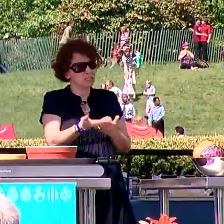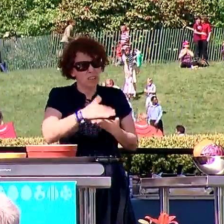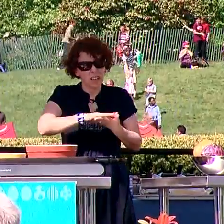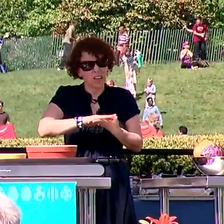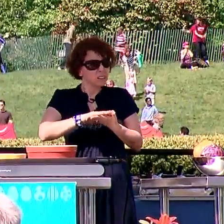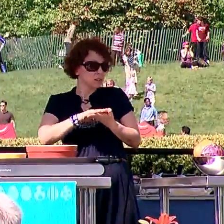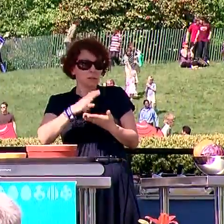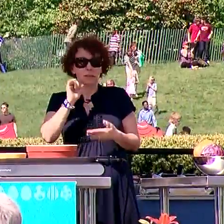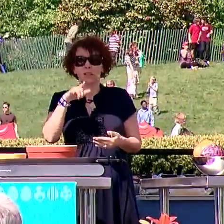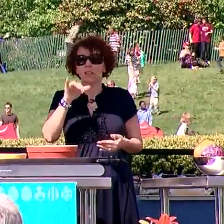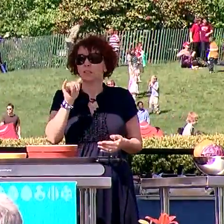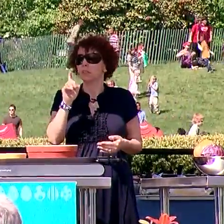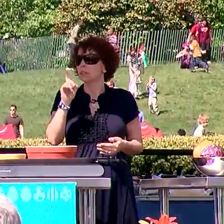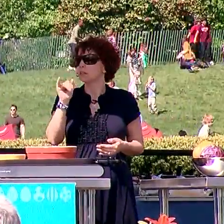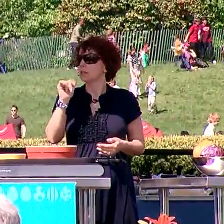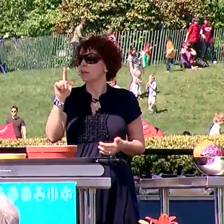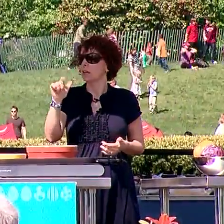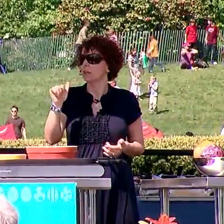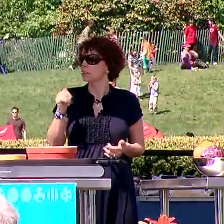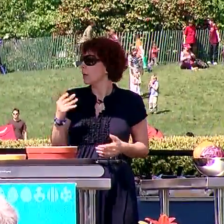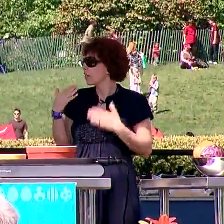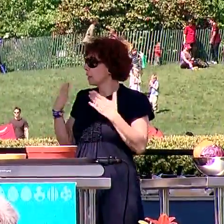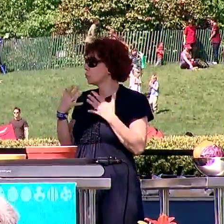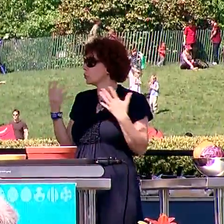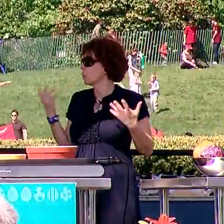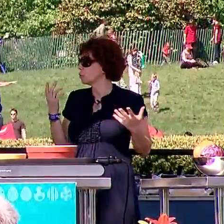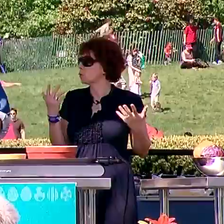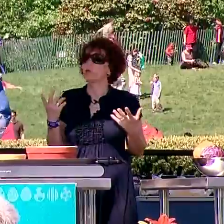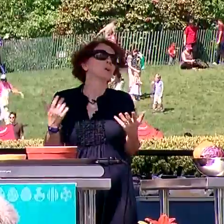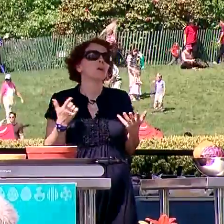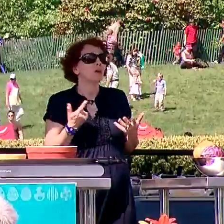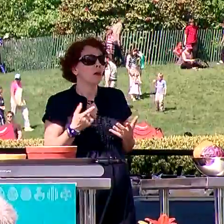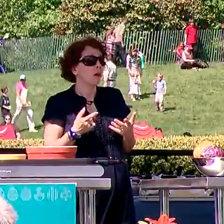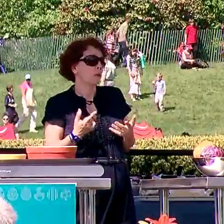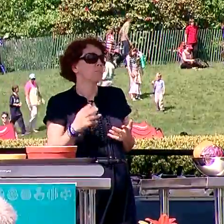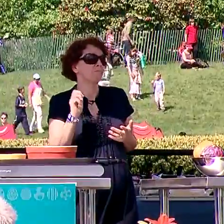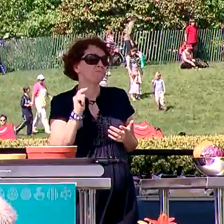So thank you so much, Rissa. I'm going to go ahead and sauté my veggies,